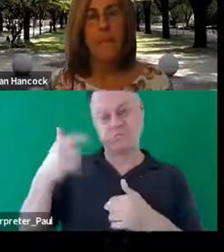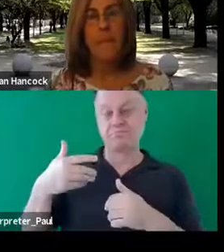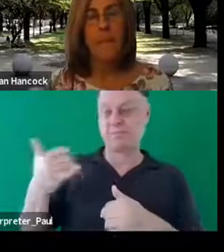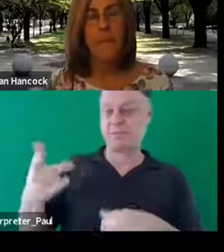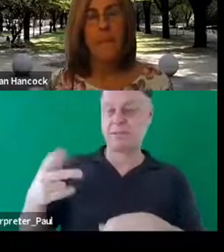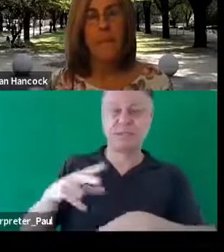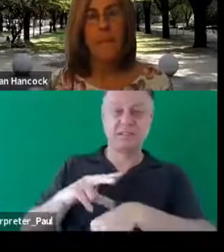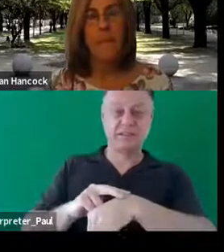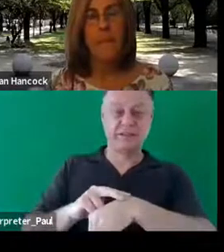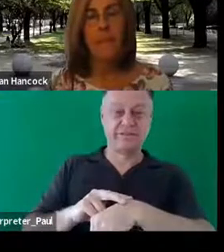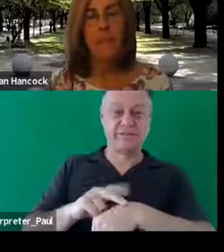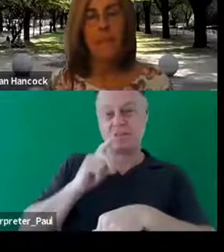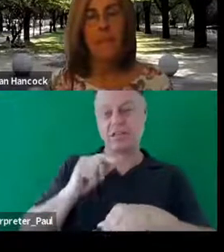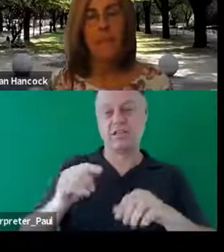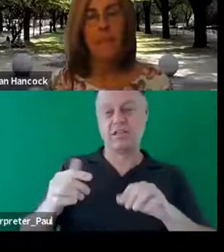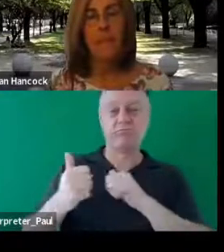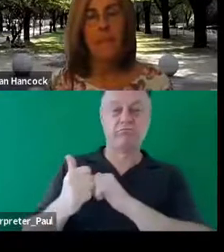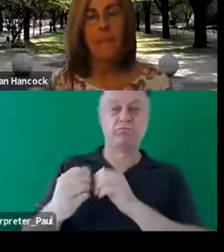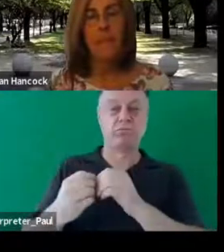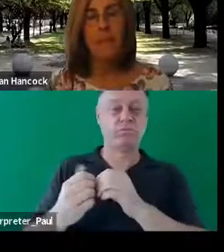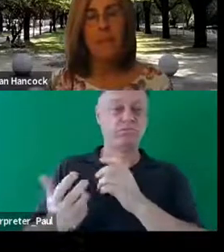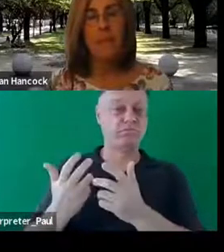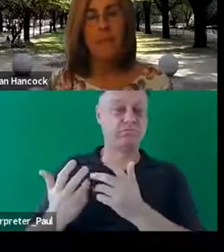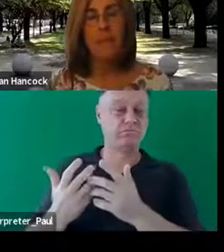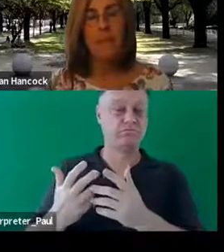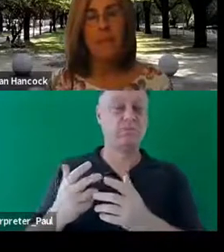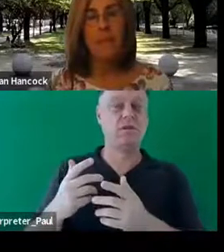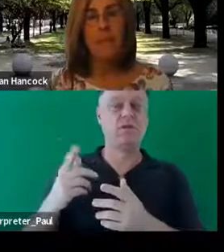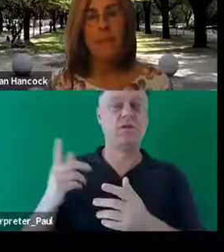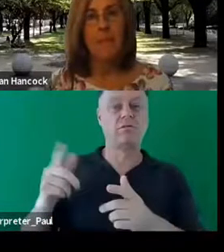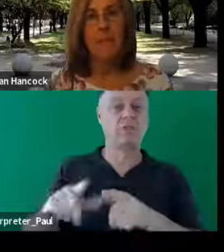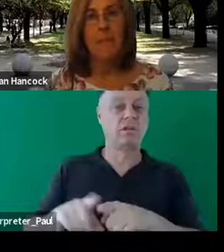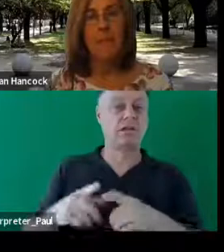could link in with the tertiary institution where they do have health science students,